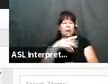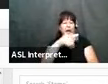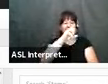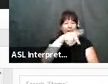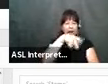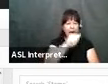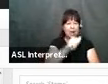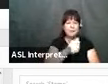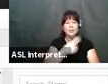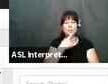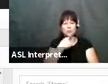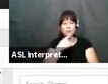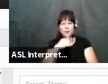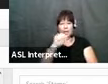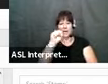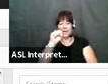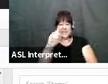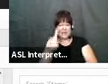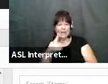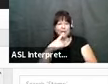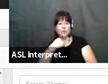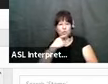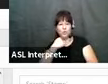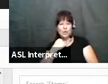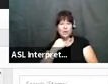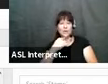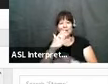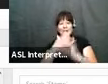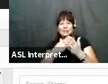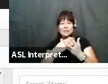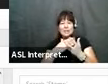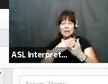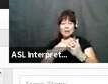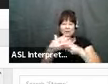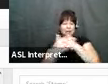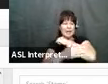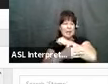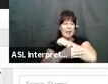And then some of the counties that are north of us that are smaller or have lower